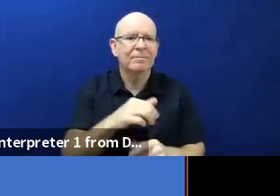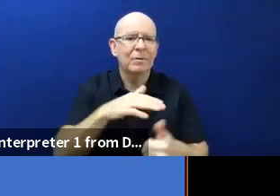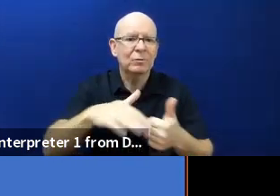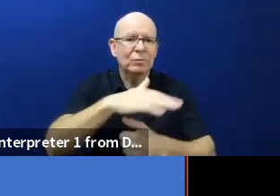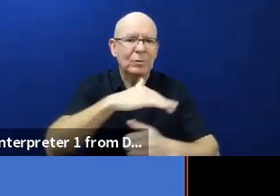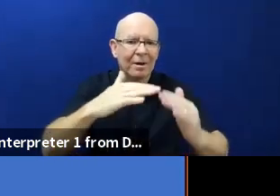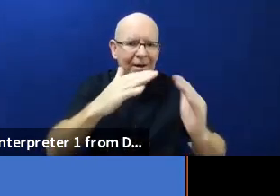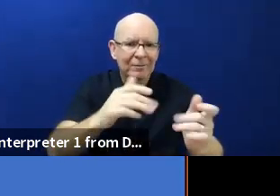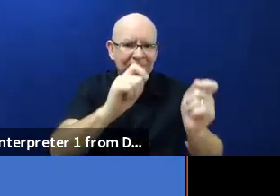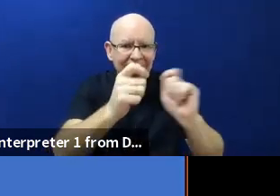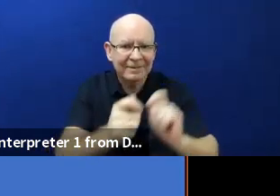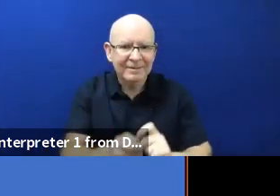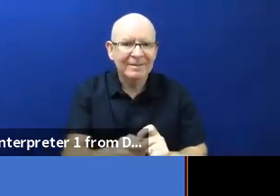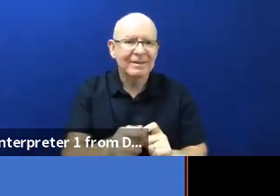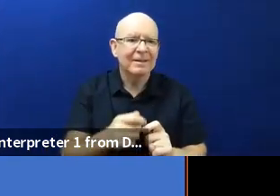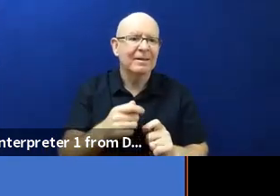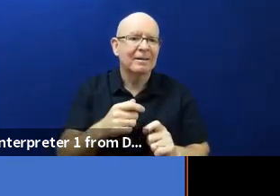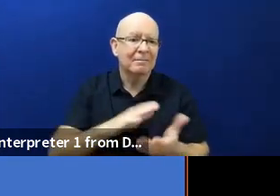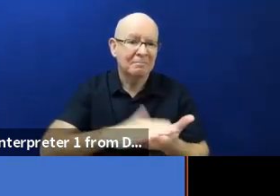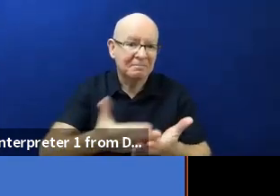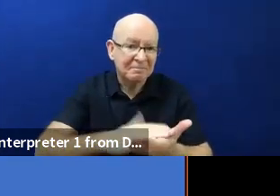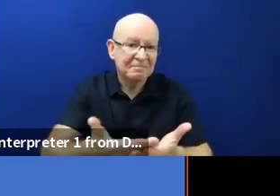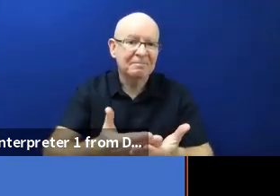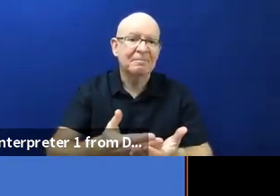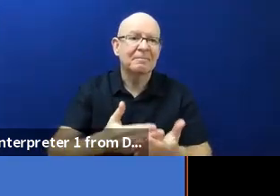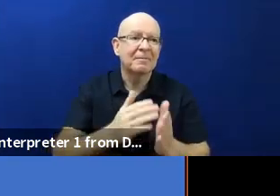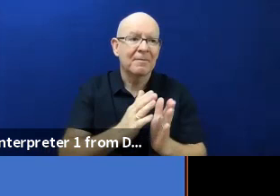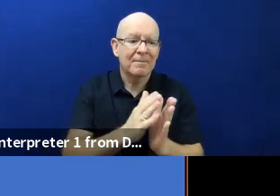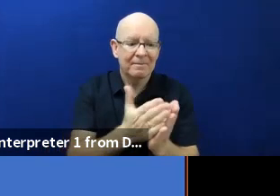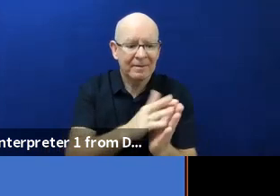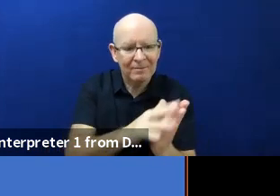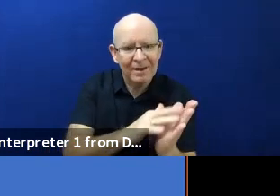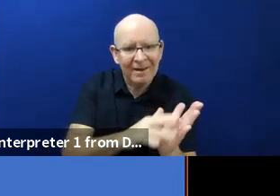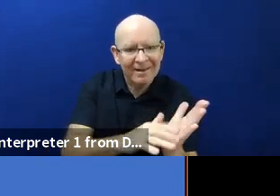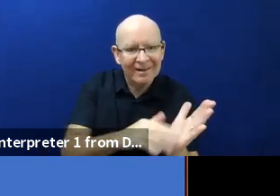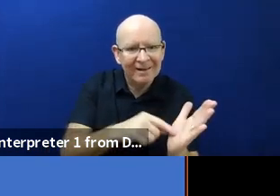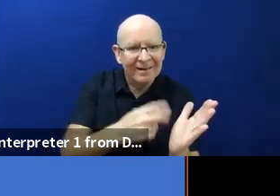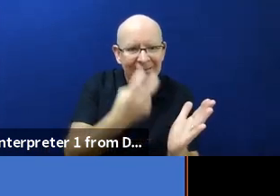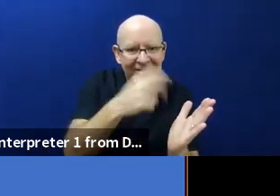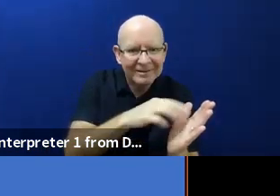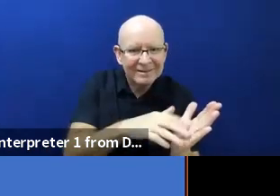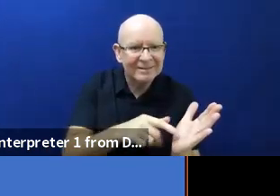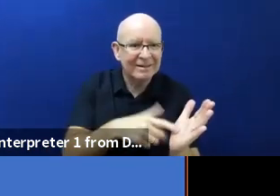where housing is much more expensive. The cost of this relocation and the premium that you pay